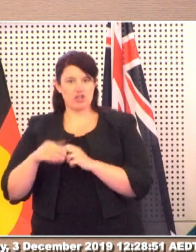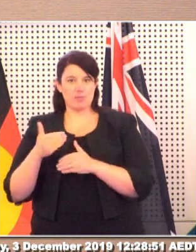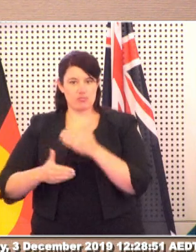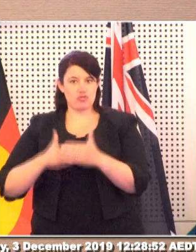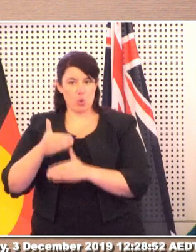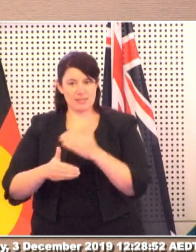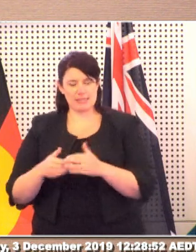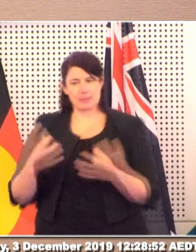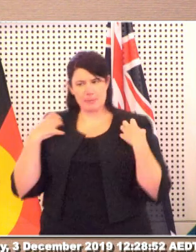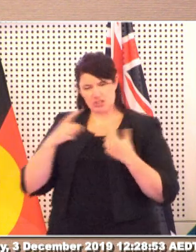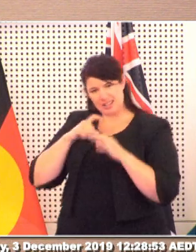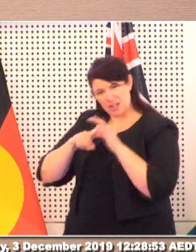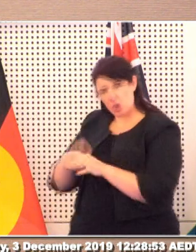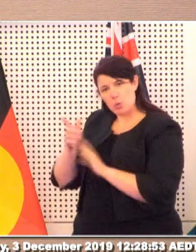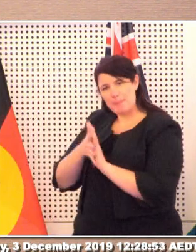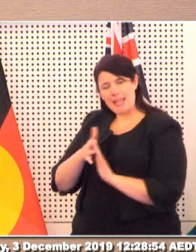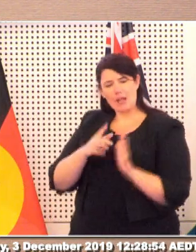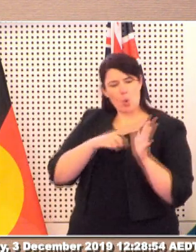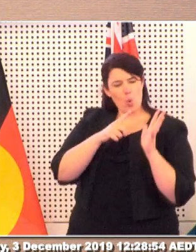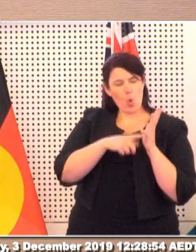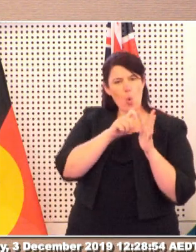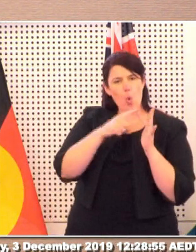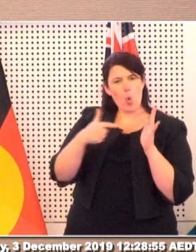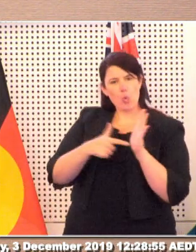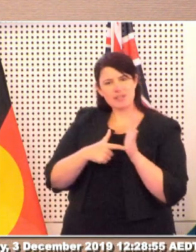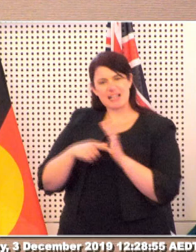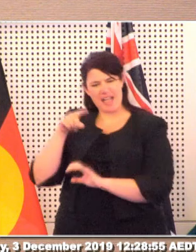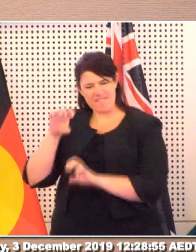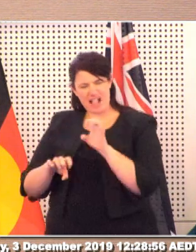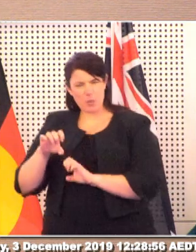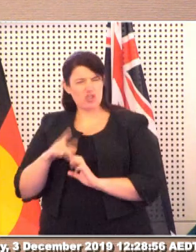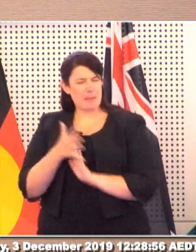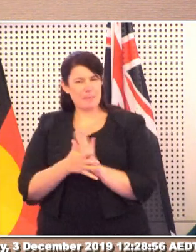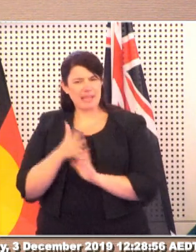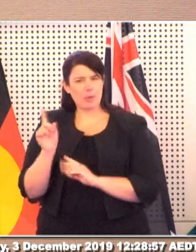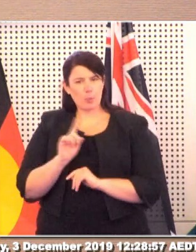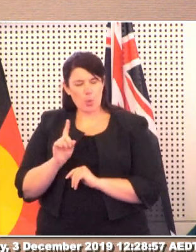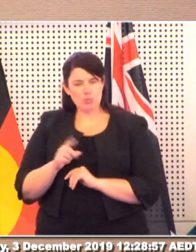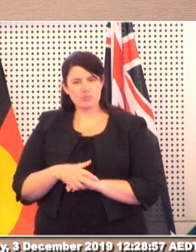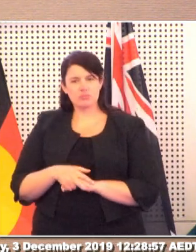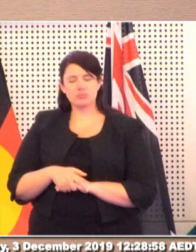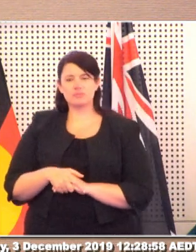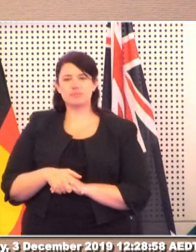By which you mean? That audit checks whether services have complied with their